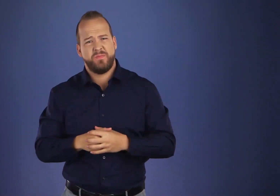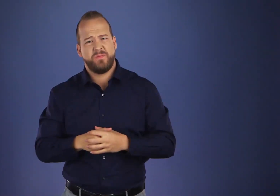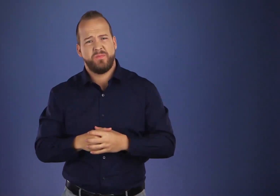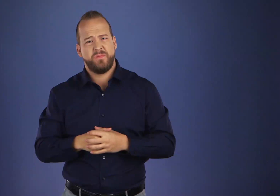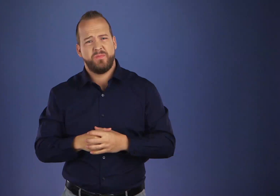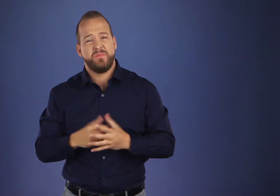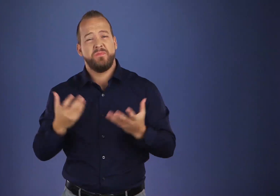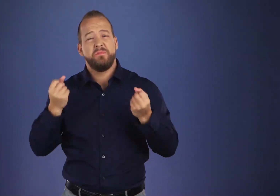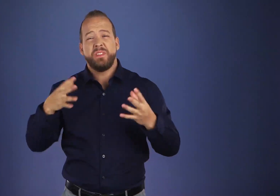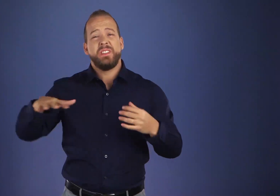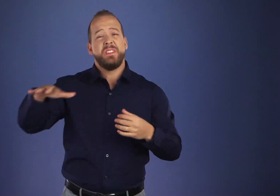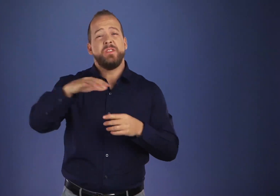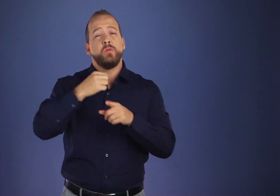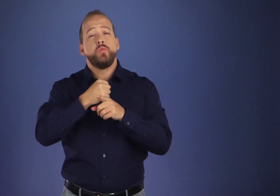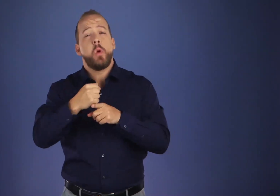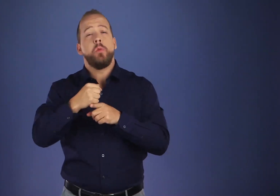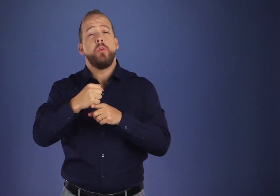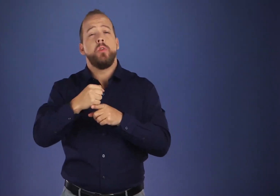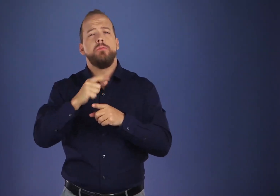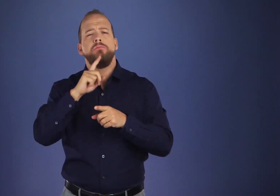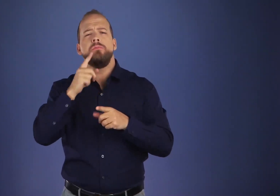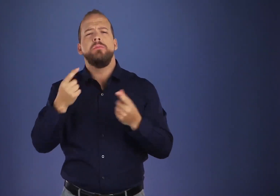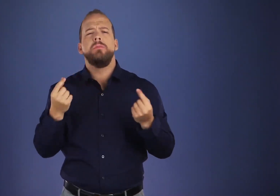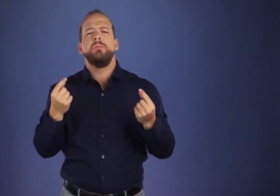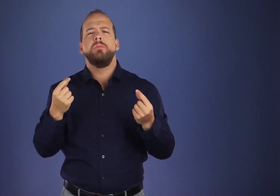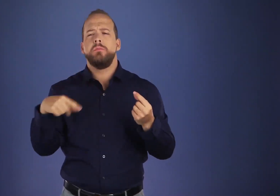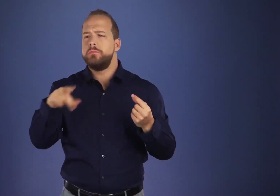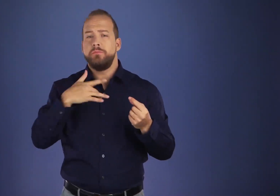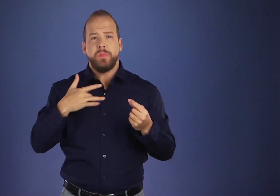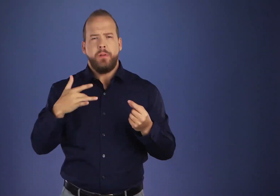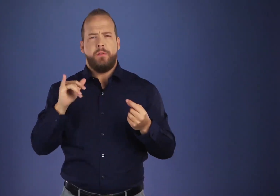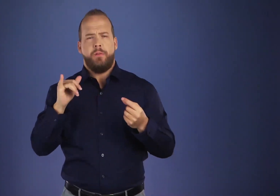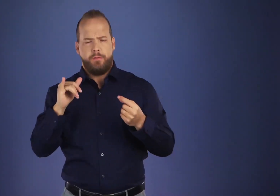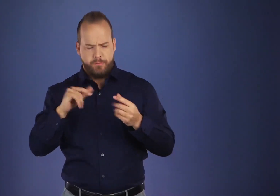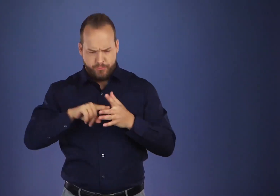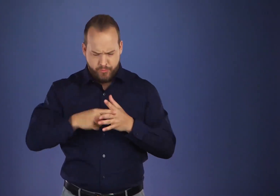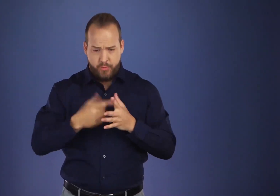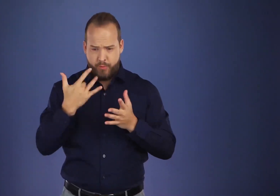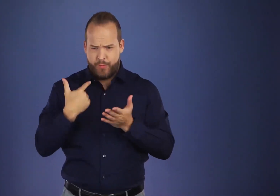that after all, only a bare start on A.A.'s program has been made.